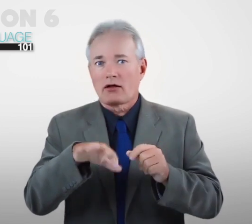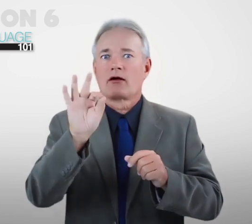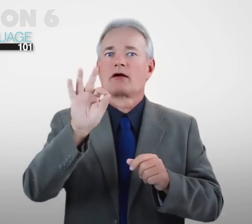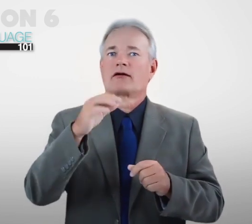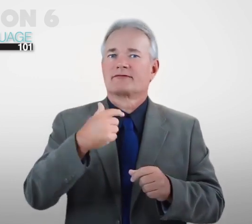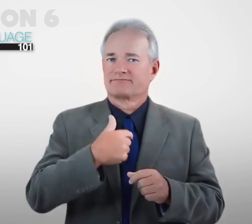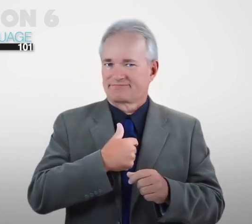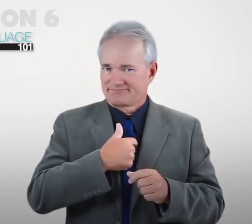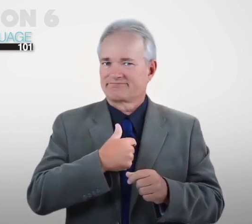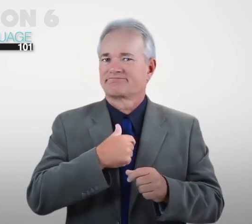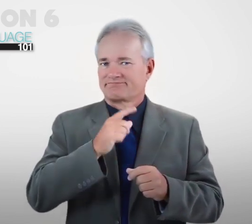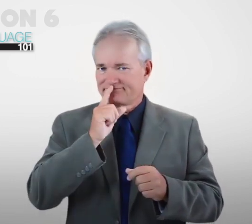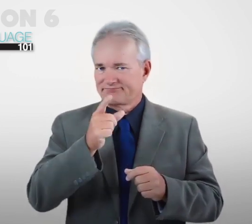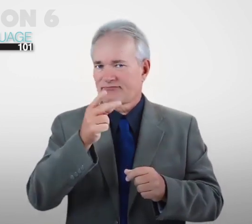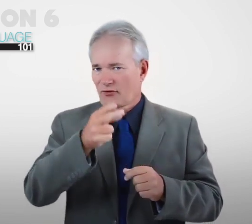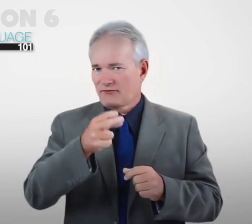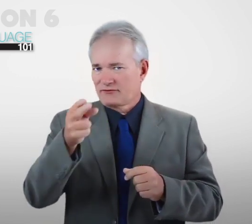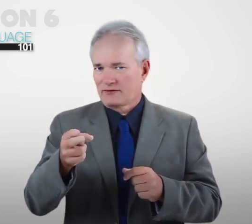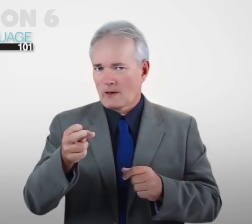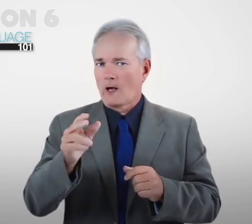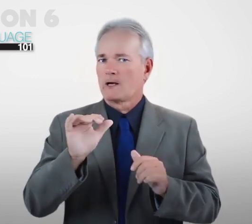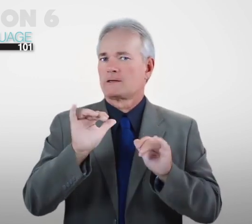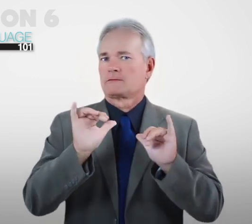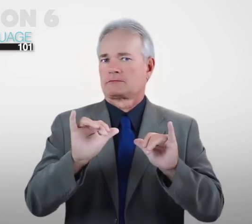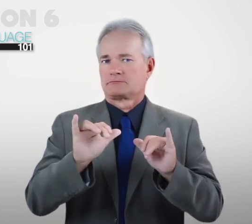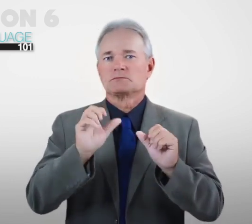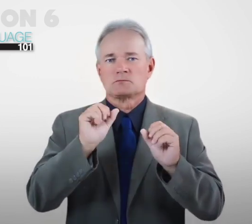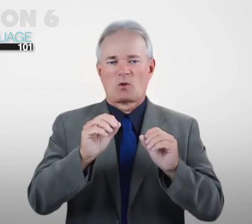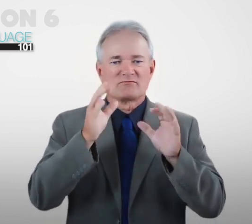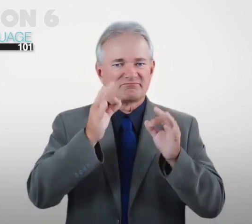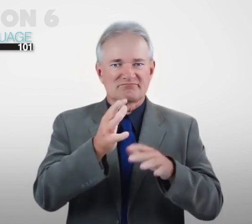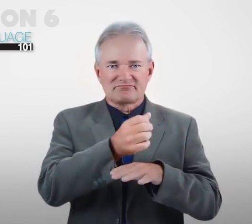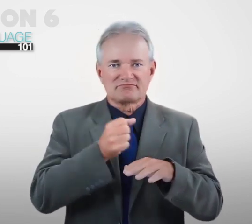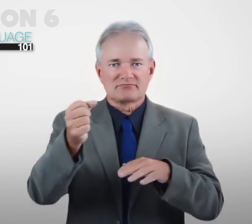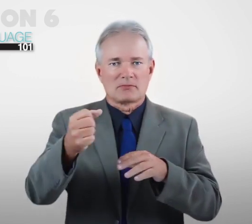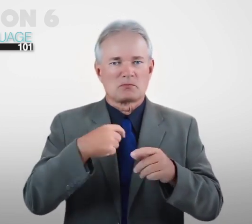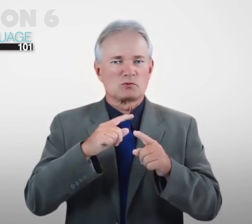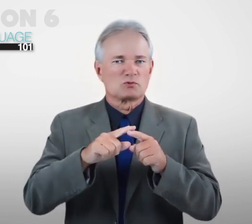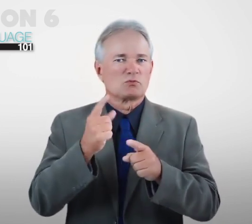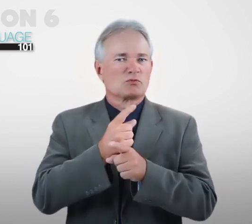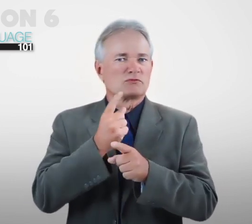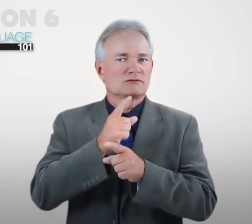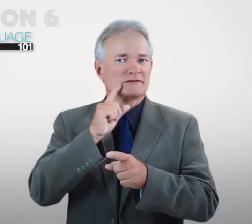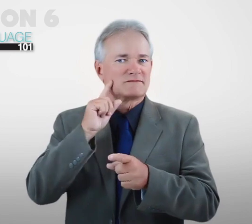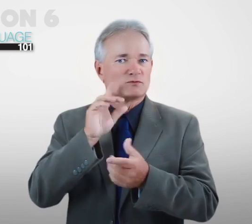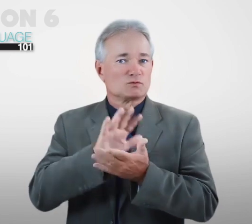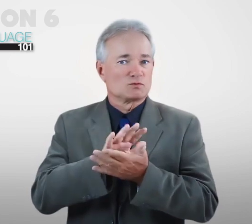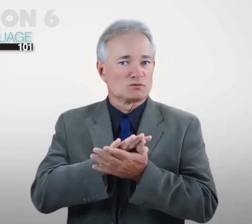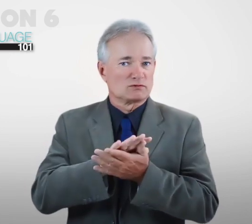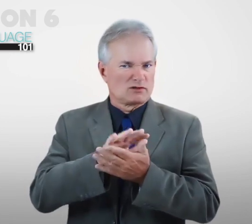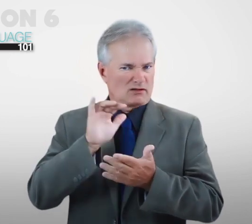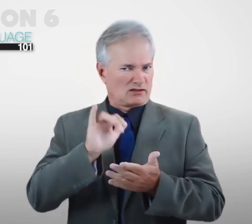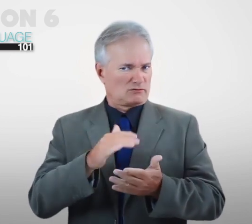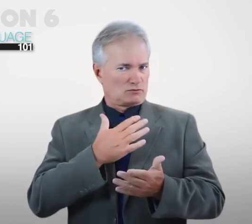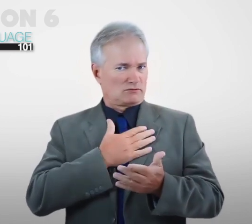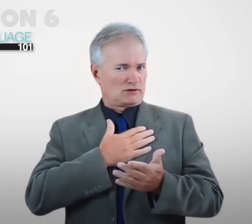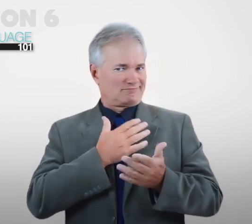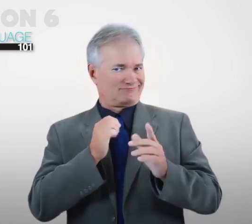They went and scheduled a hearing screening test and labeled me as hard of hearing. So at that point they moved me into a deaf school.